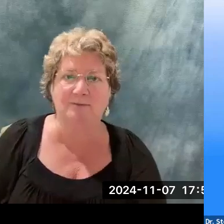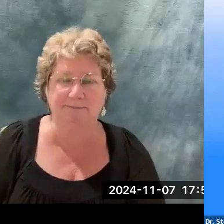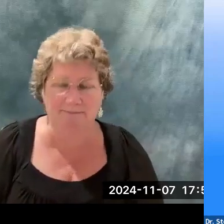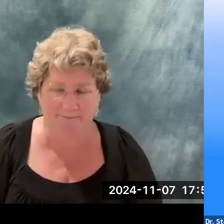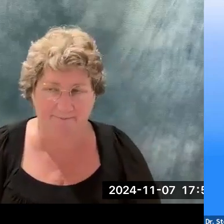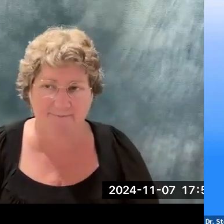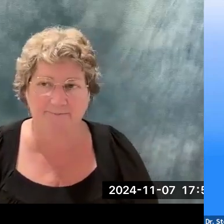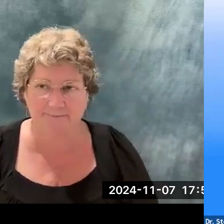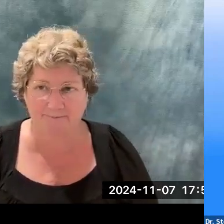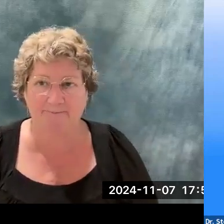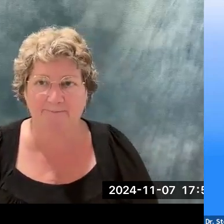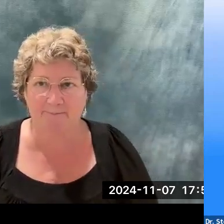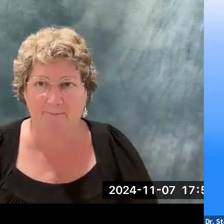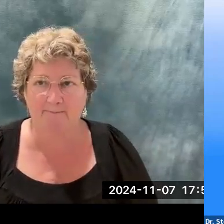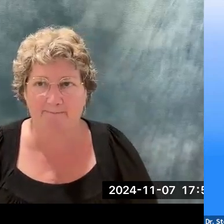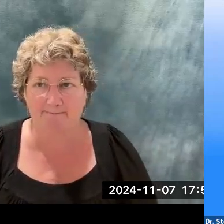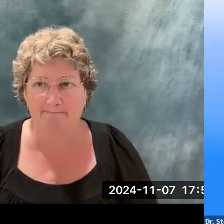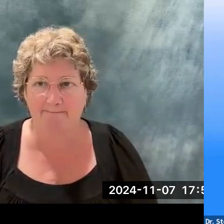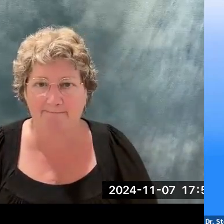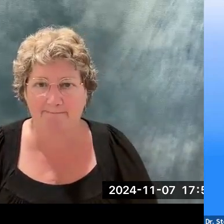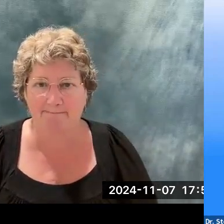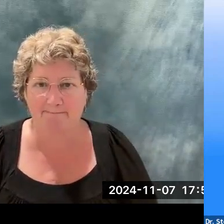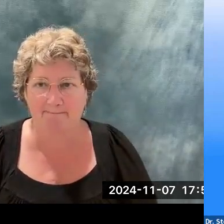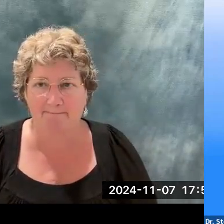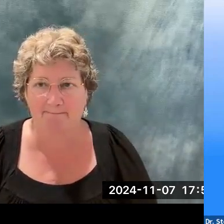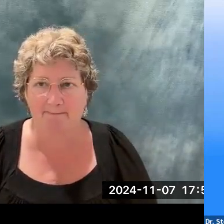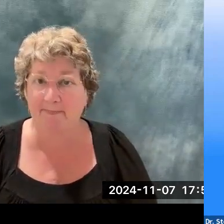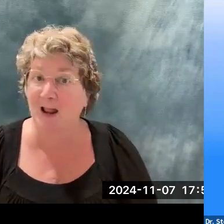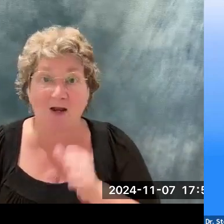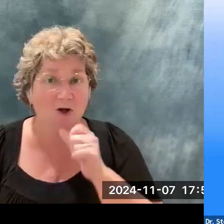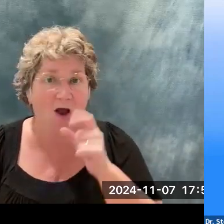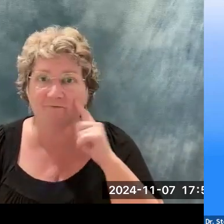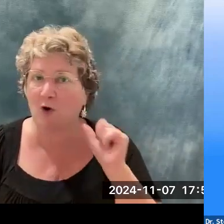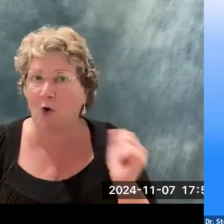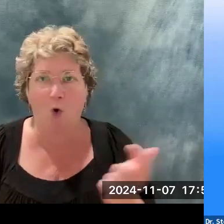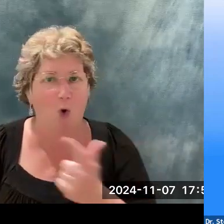certainly not for all mobile crisis response.